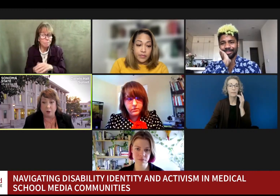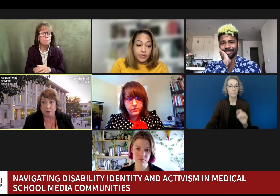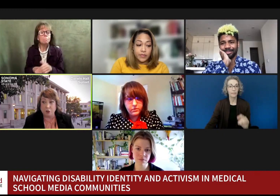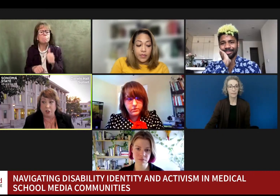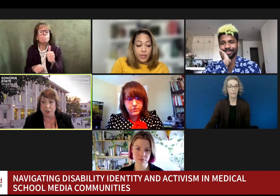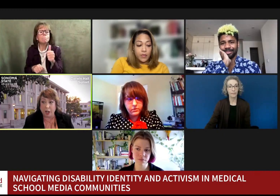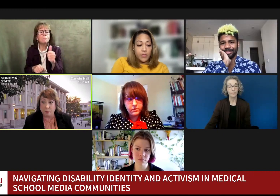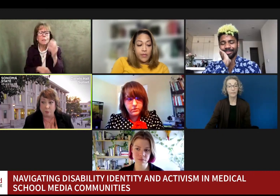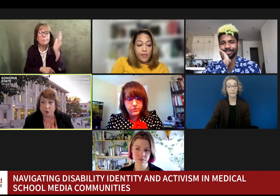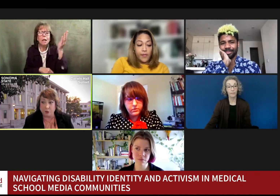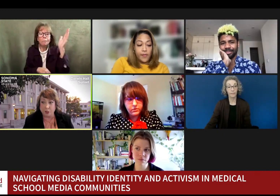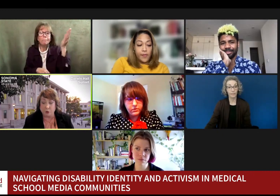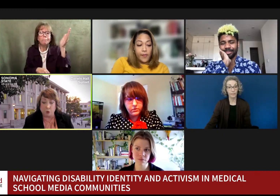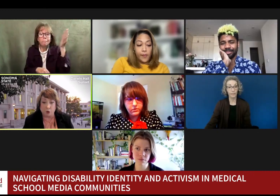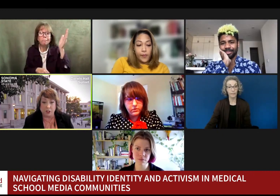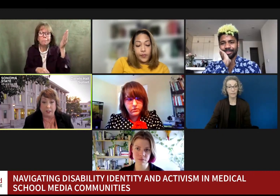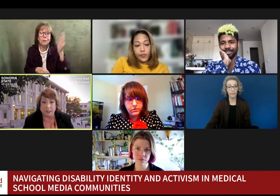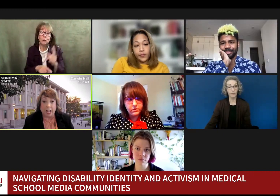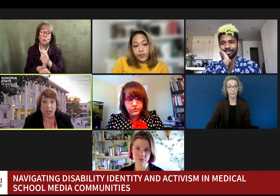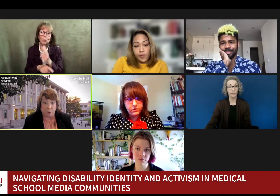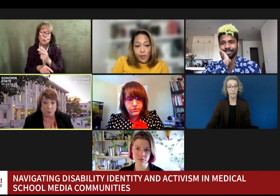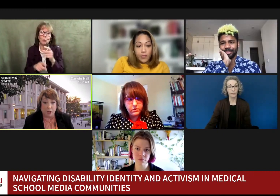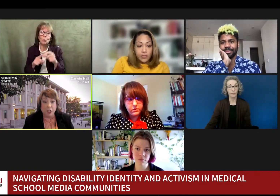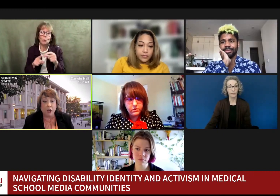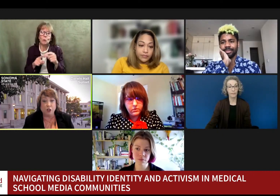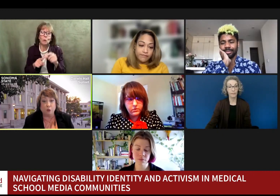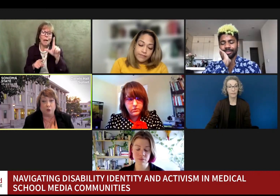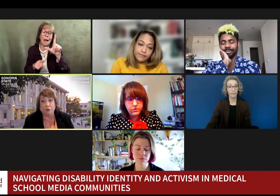she kept using the words lame to refer to her students projects.